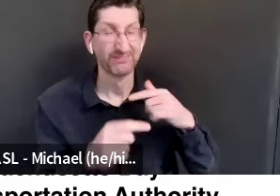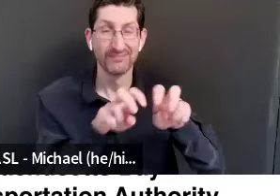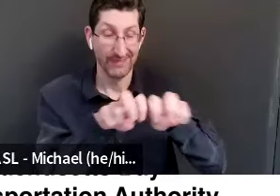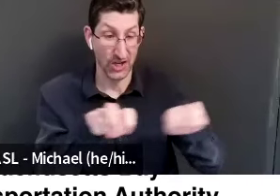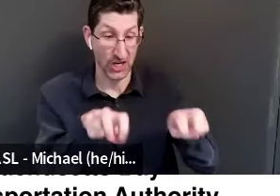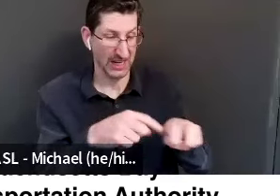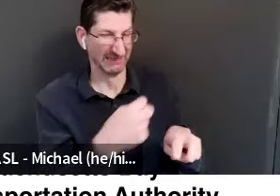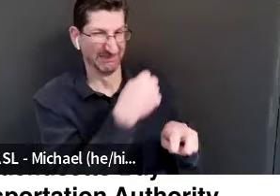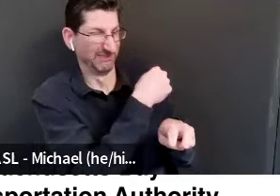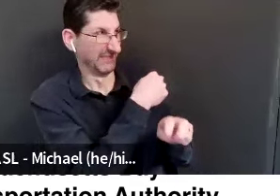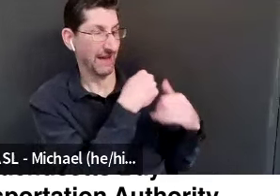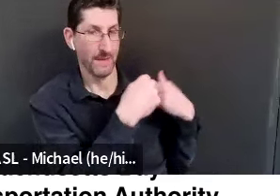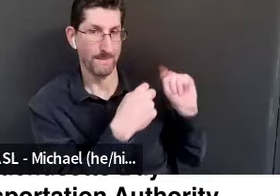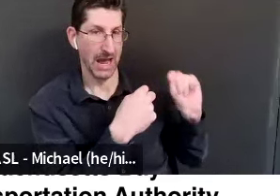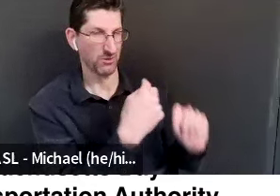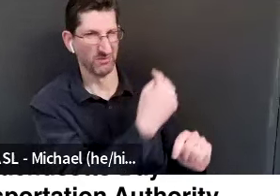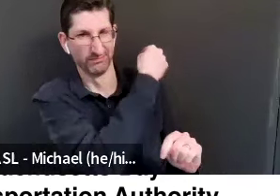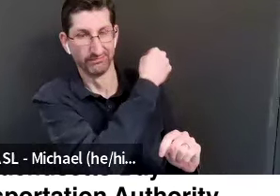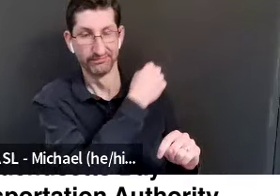AND IF YOU NEED A RESTROOM, FOUND BY EXITING AT THE DOORS